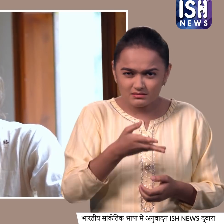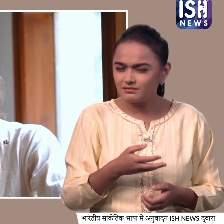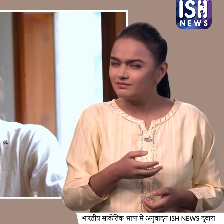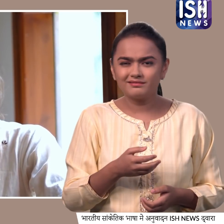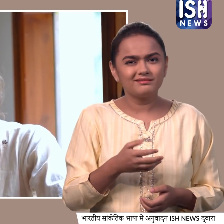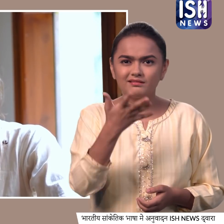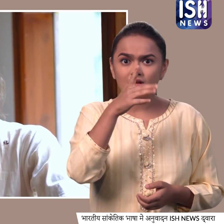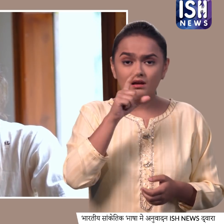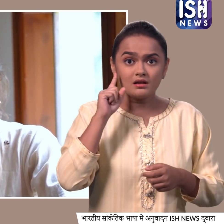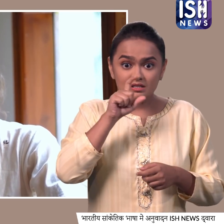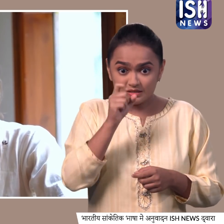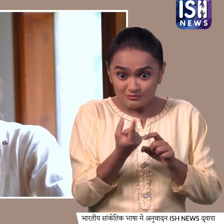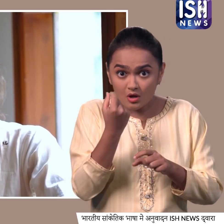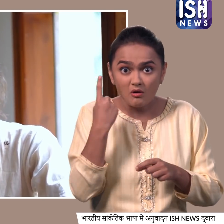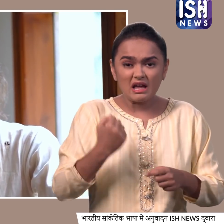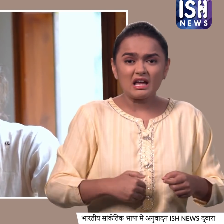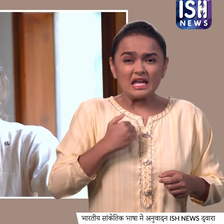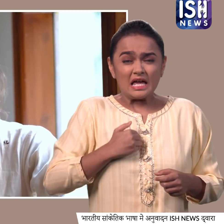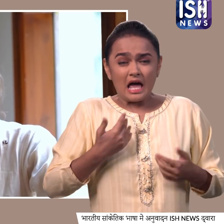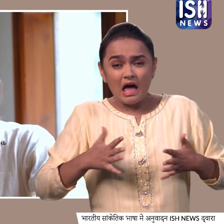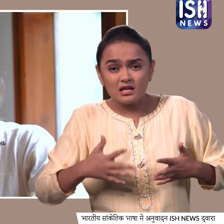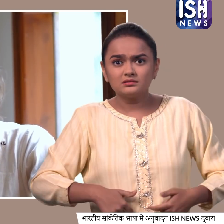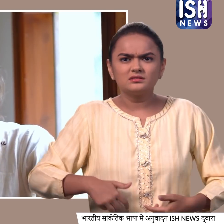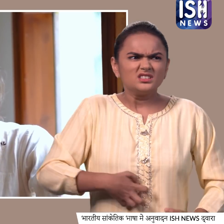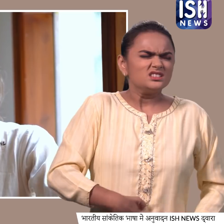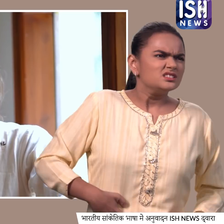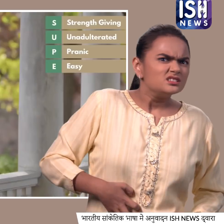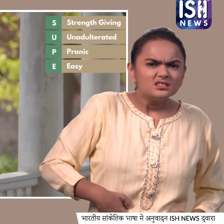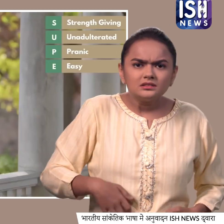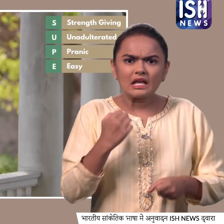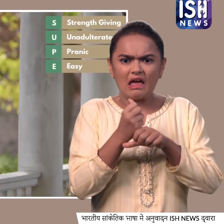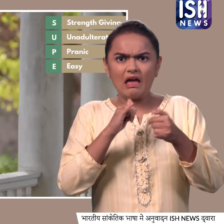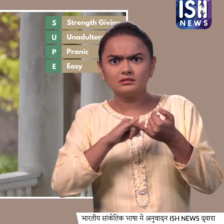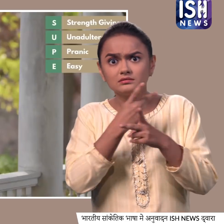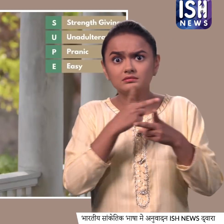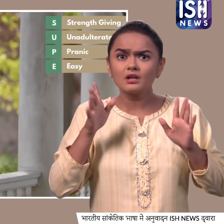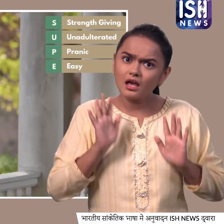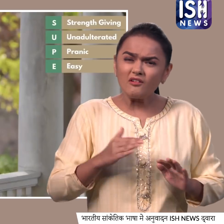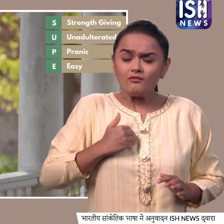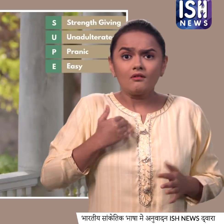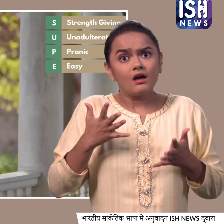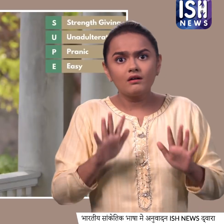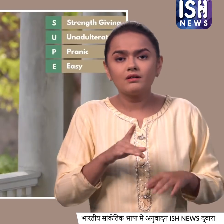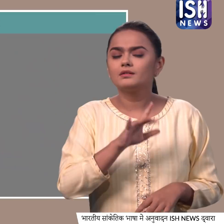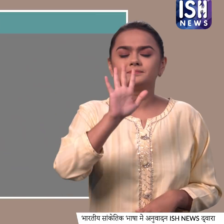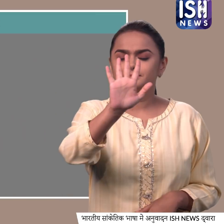So many people get gas, acidity and indigestion after eating sprouts Look, listen to this carefully